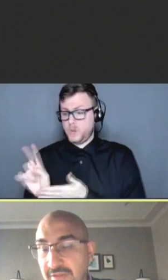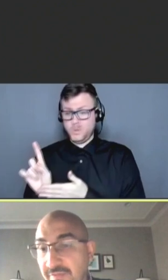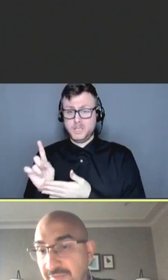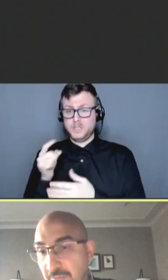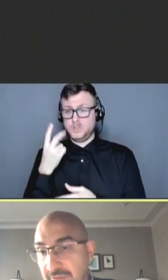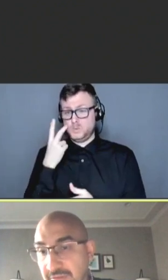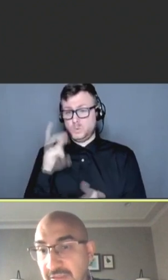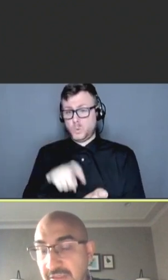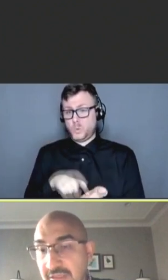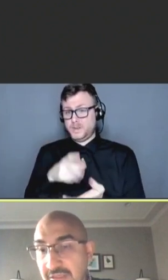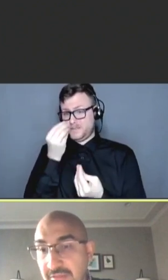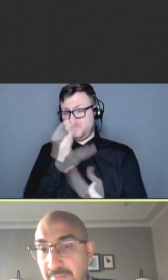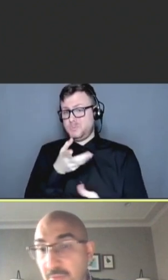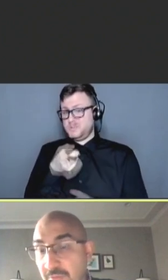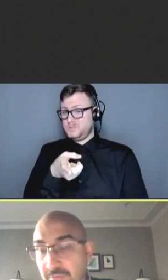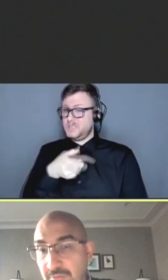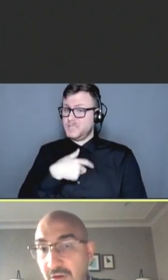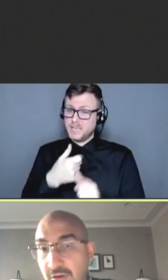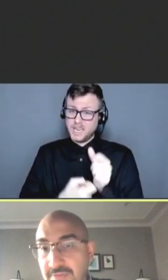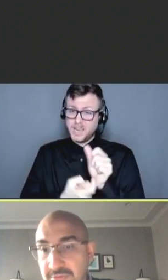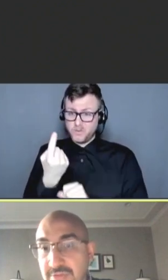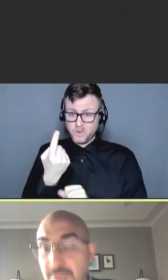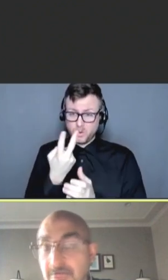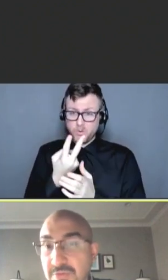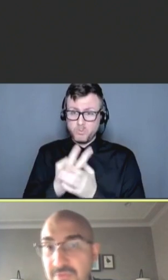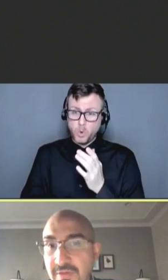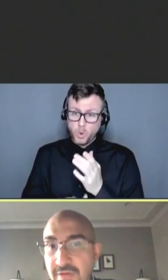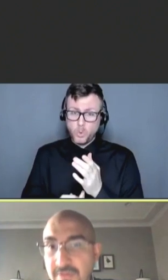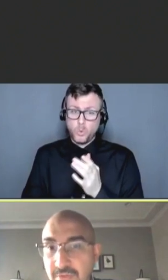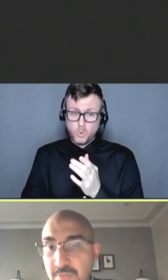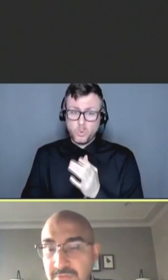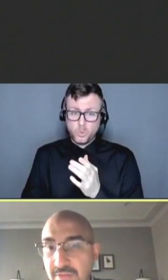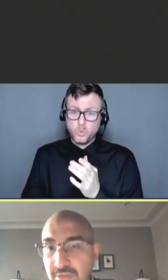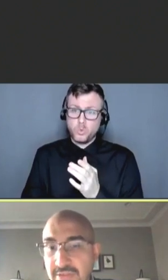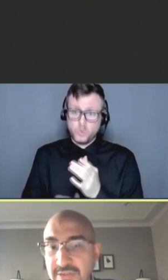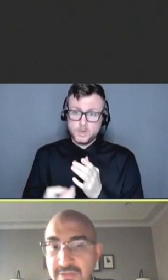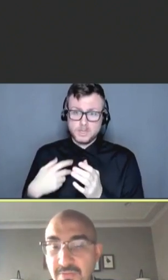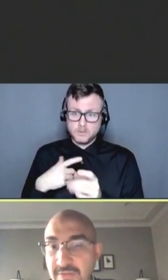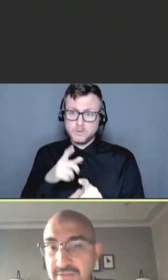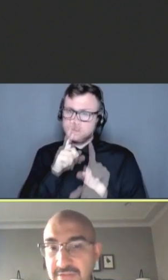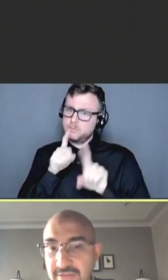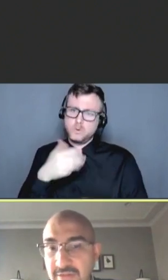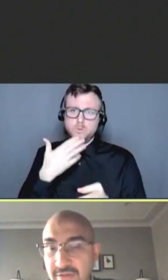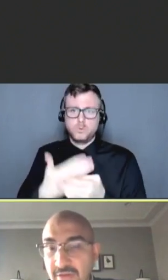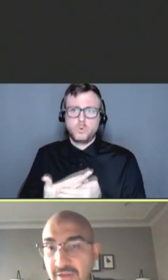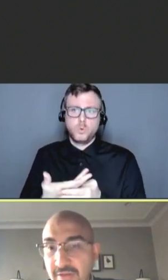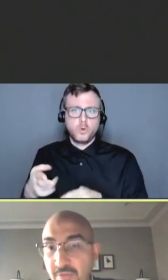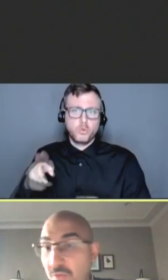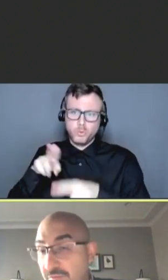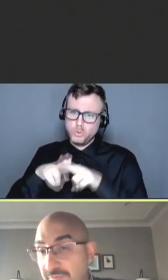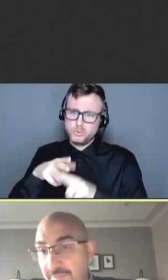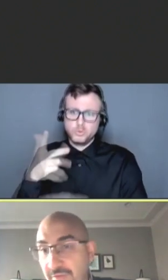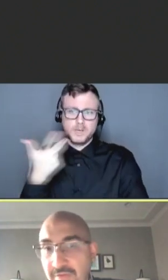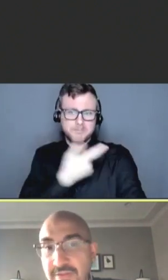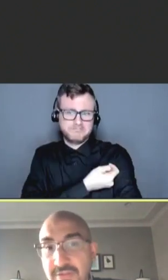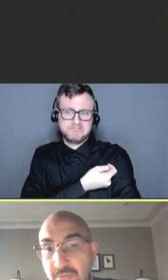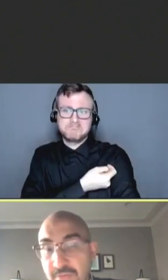that everyone in both has responded to the booster immunizations. So this is all of -- this is all